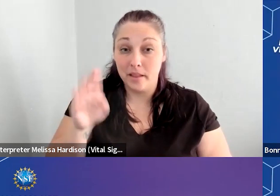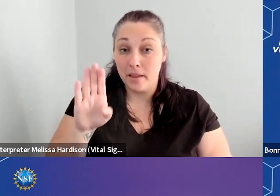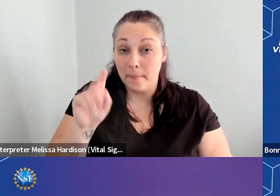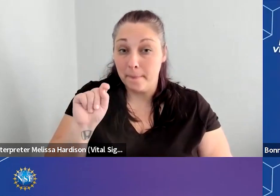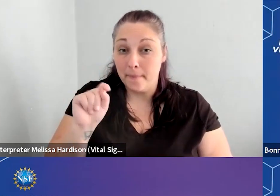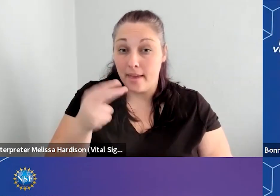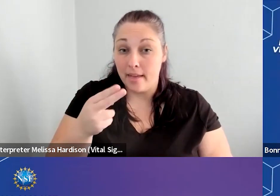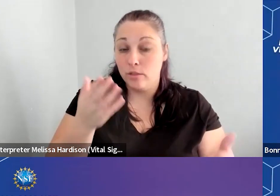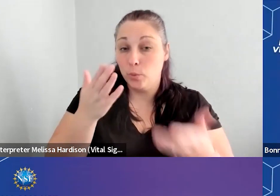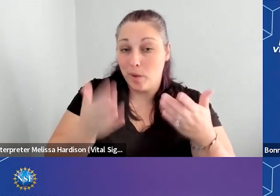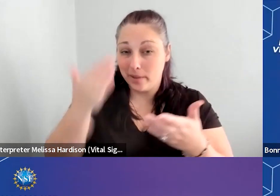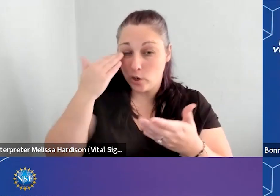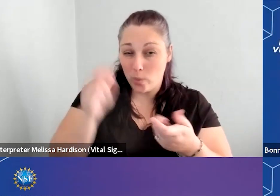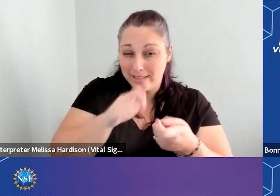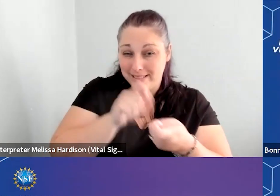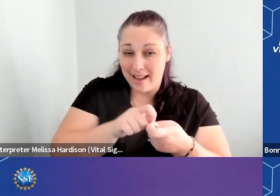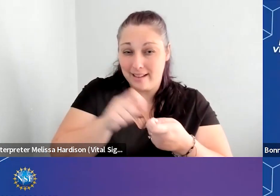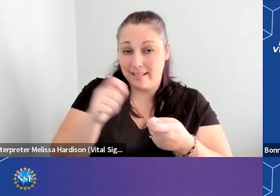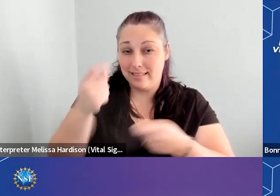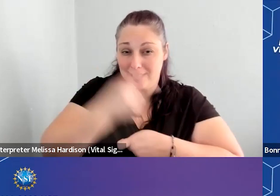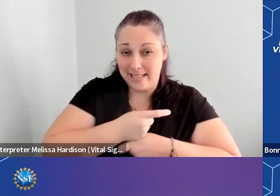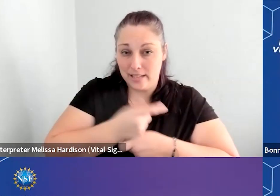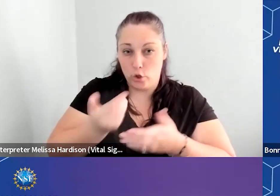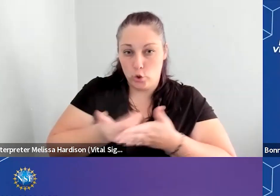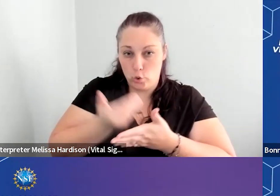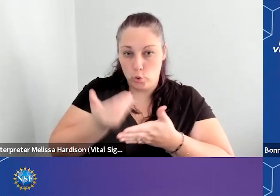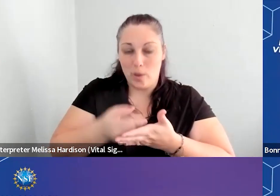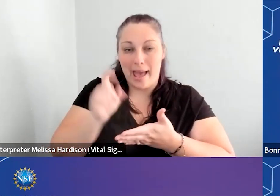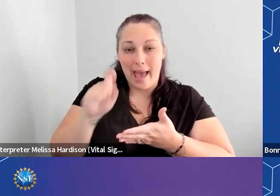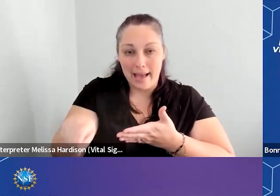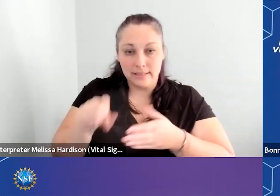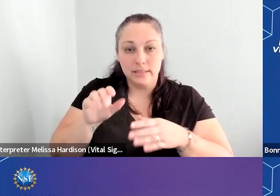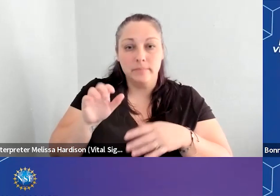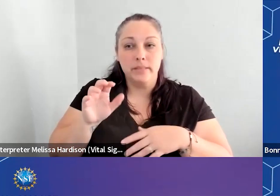The new solicitation has to be put out 90 days -- Beth Strausser: Ninety days; yes.